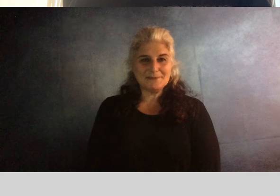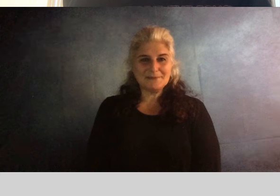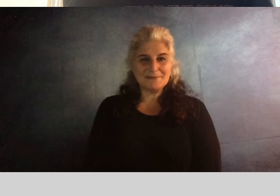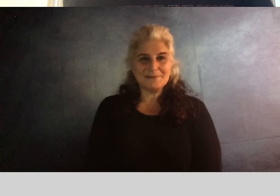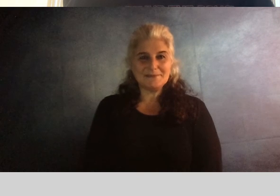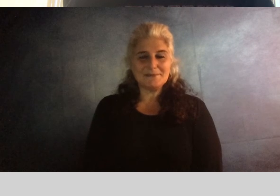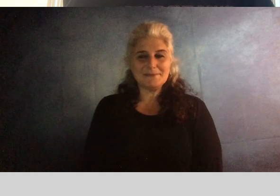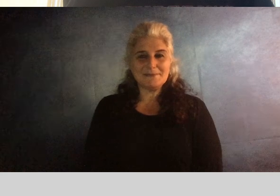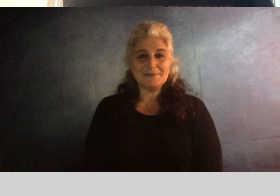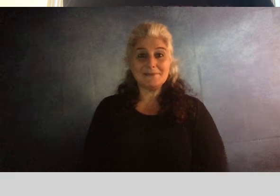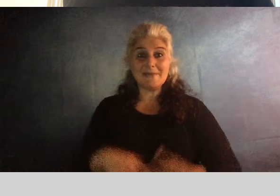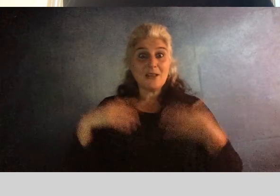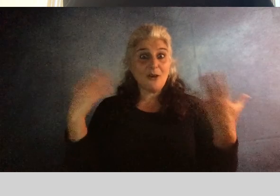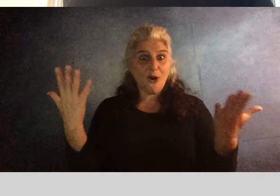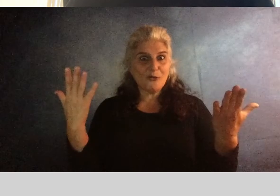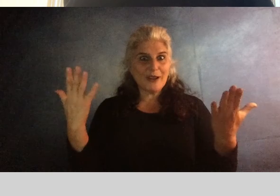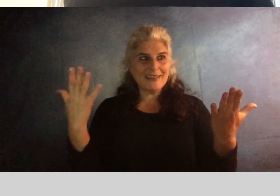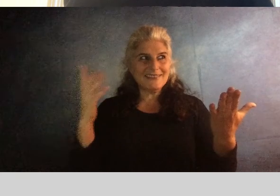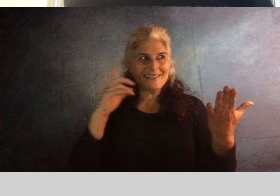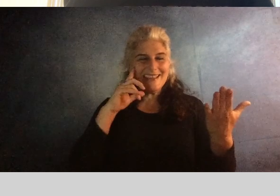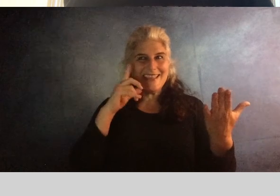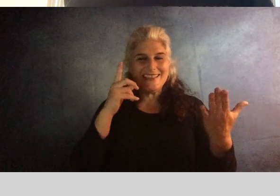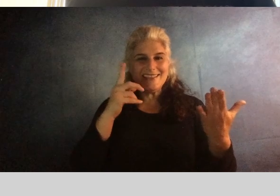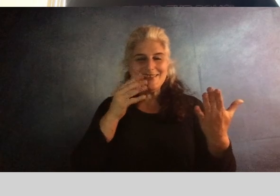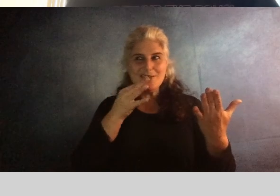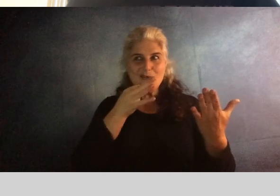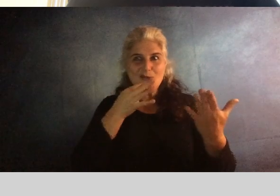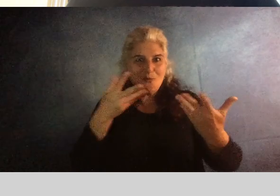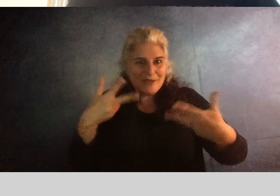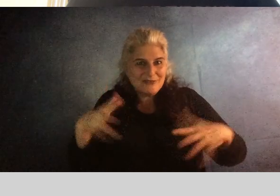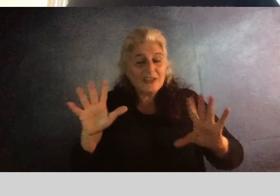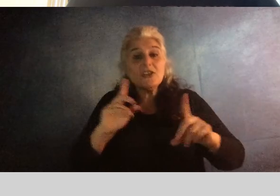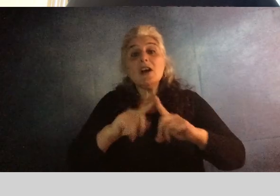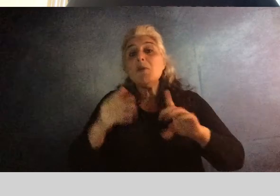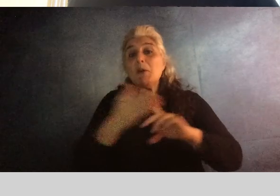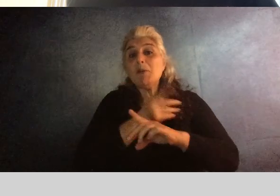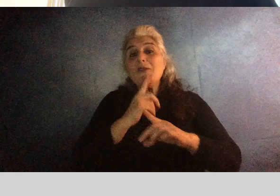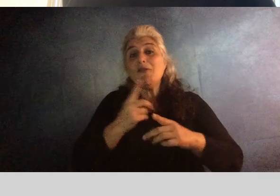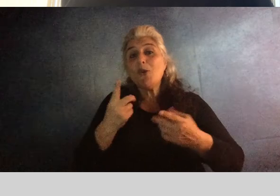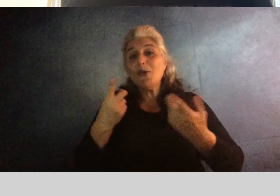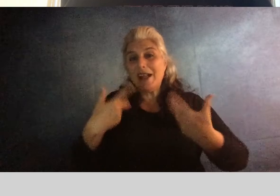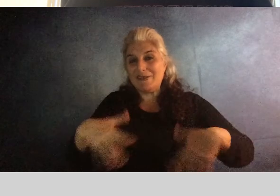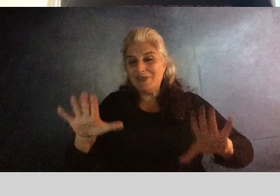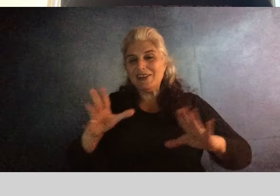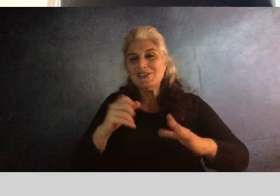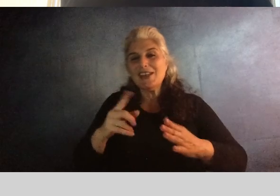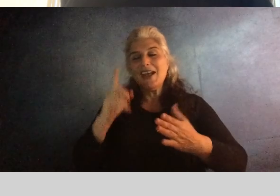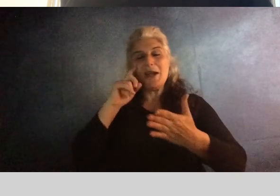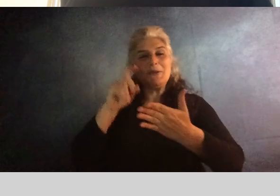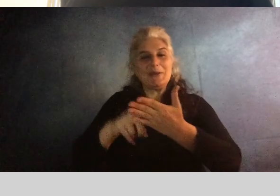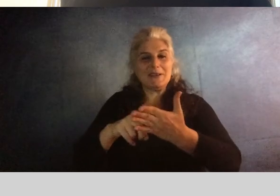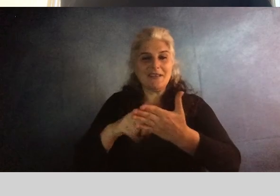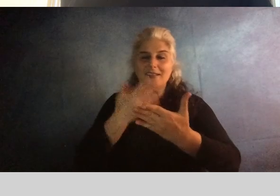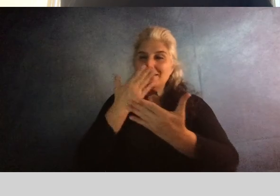All right, that is almost a wrap. Before I call it quits though, I'd like to acknowledge a few people.